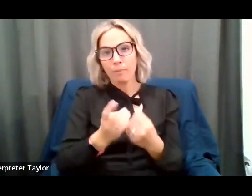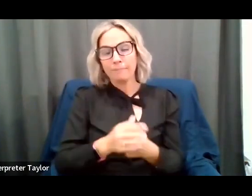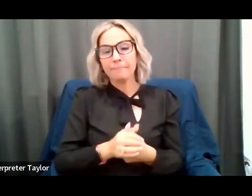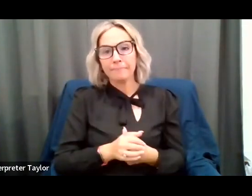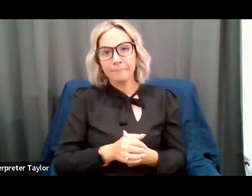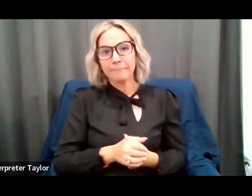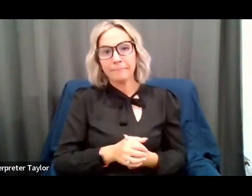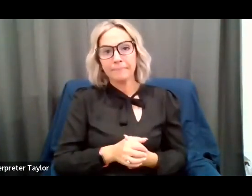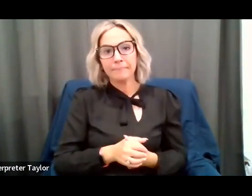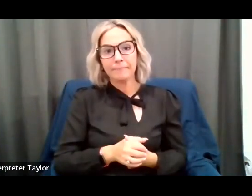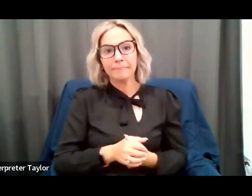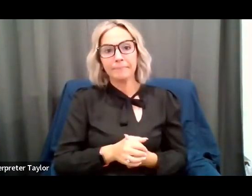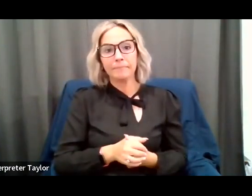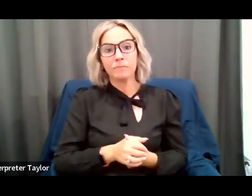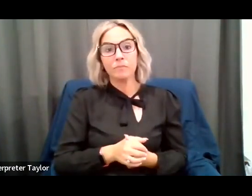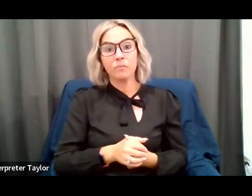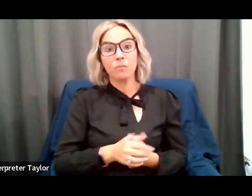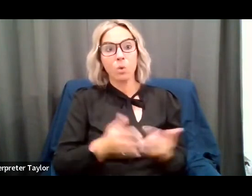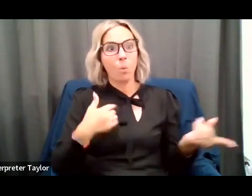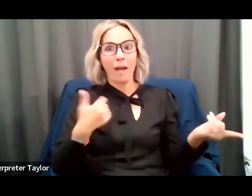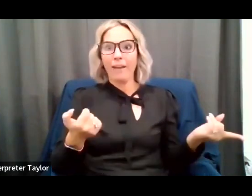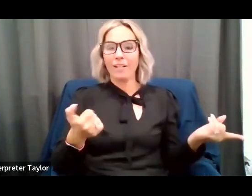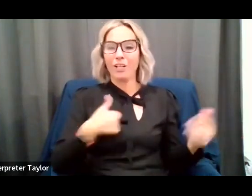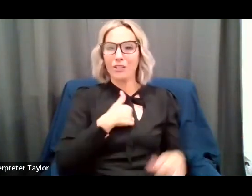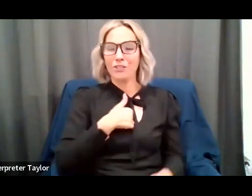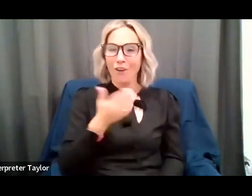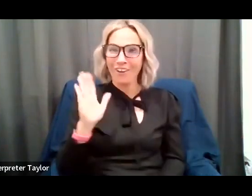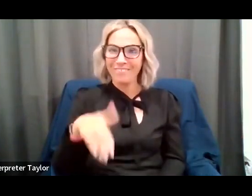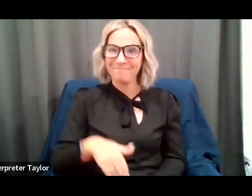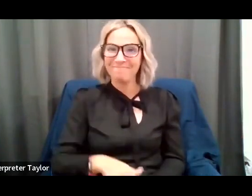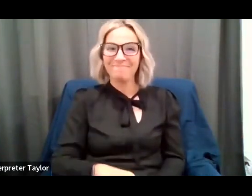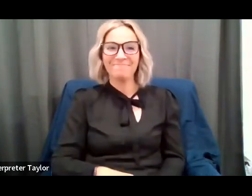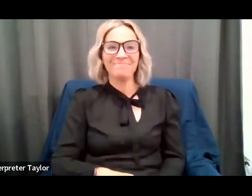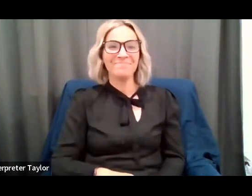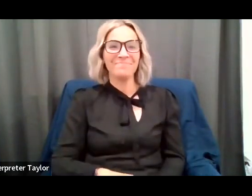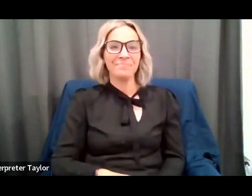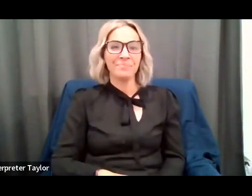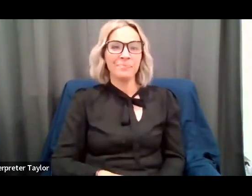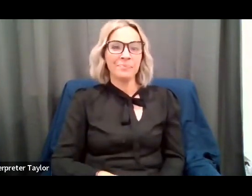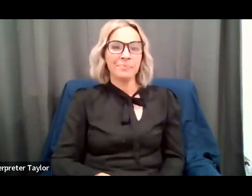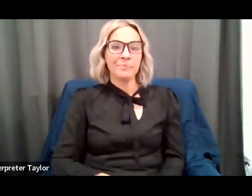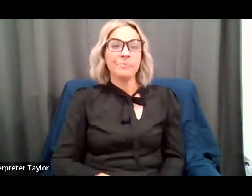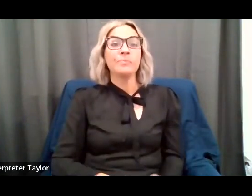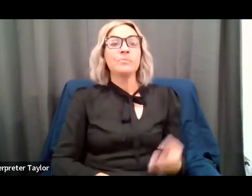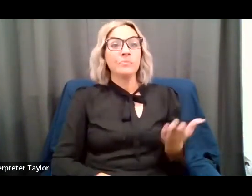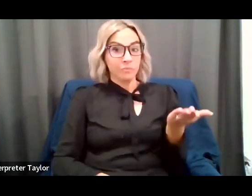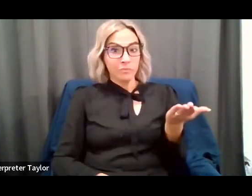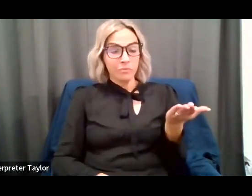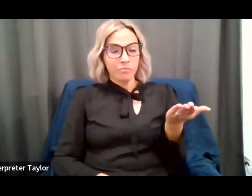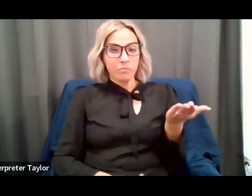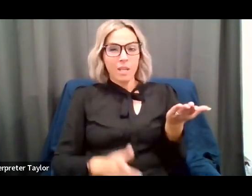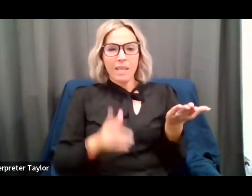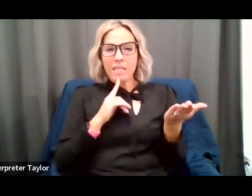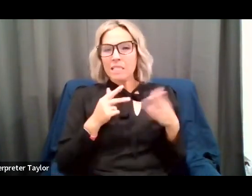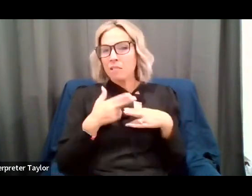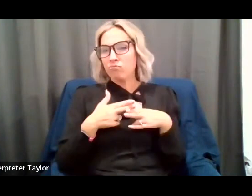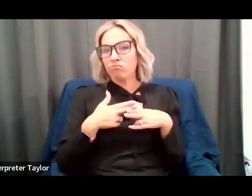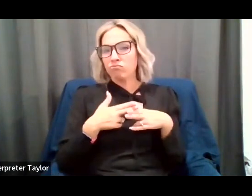Oh, I have the clicker, sorry. So this is a little, um, this is actually